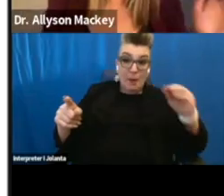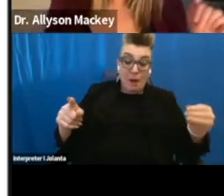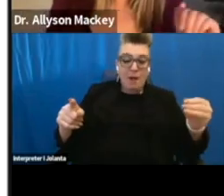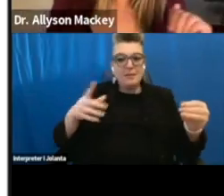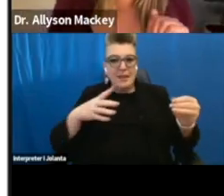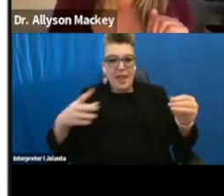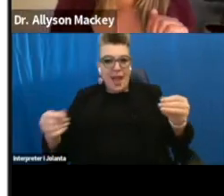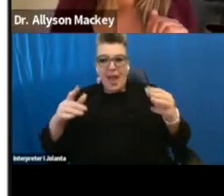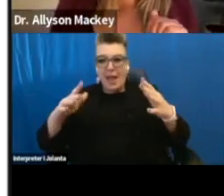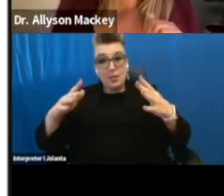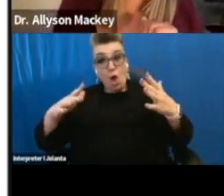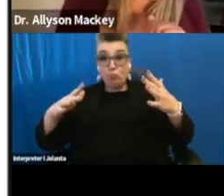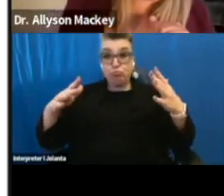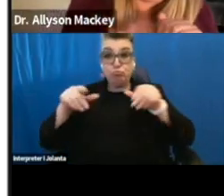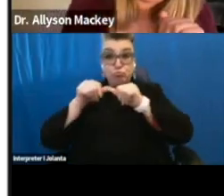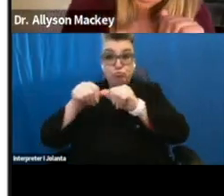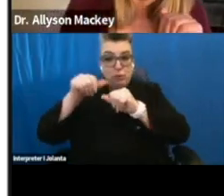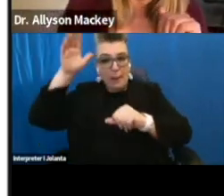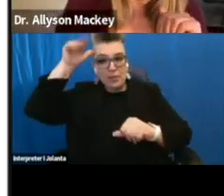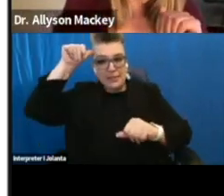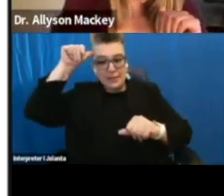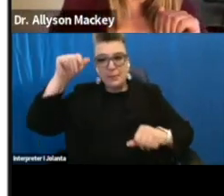and similar variability and sensitivity to parent